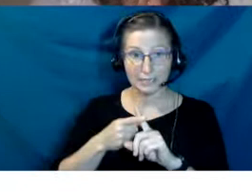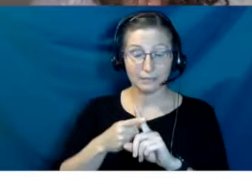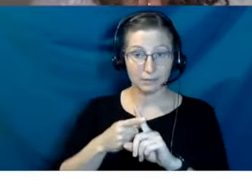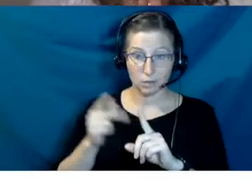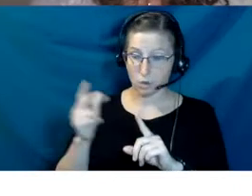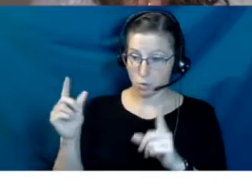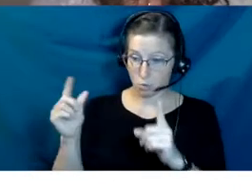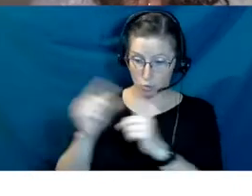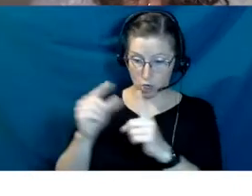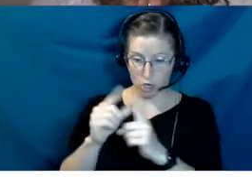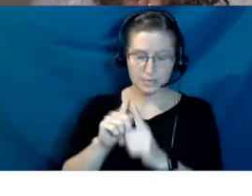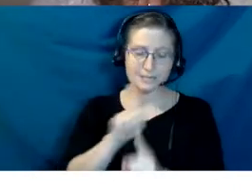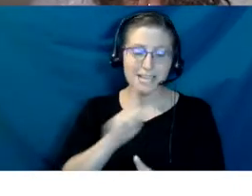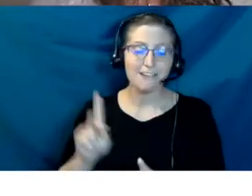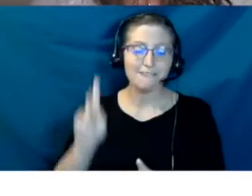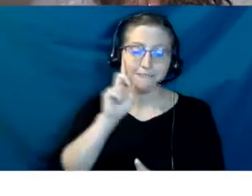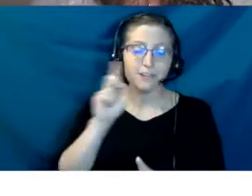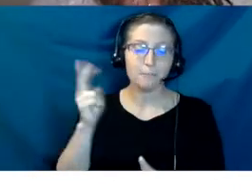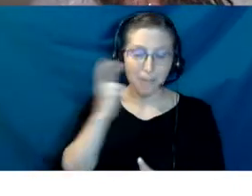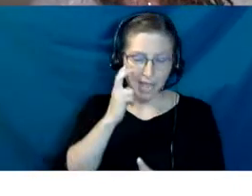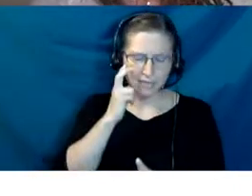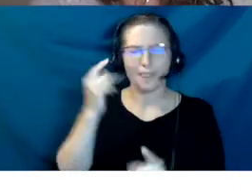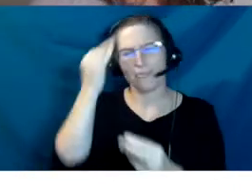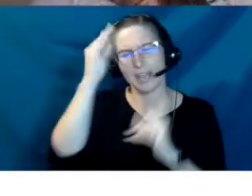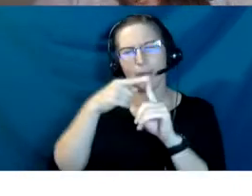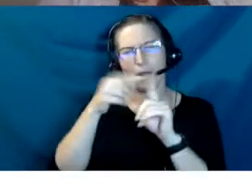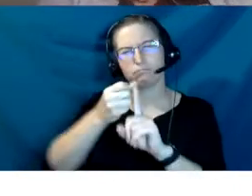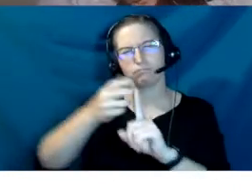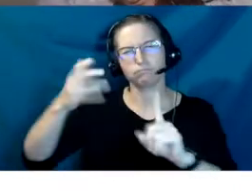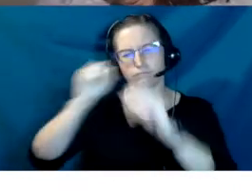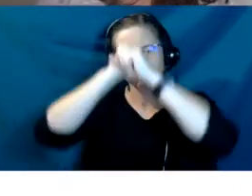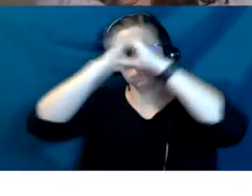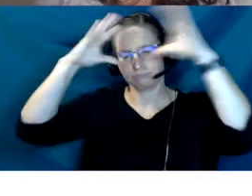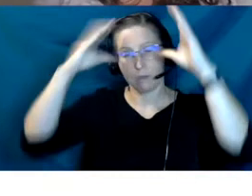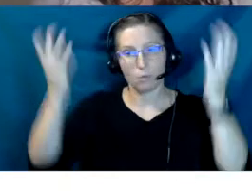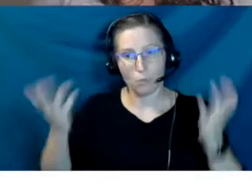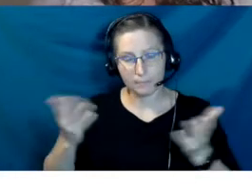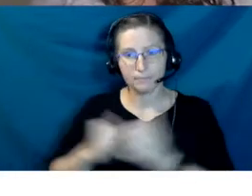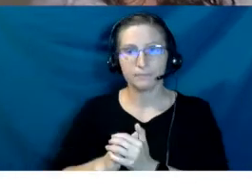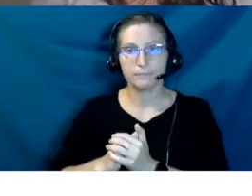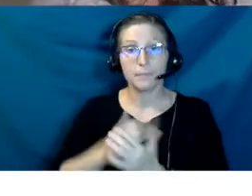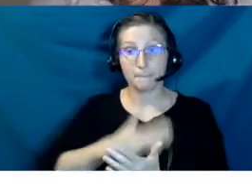term deafblindness. And I'm actually going to ask you to pause this for a minute and